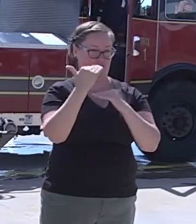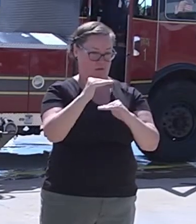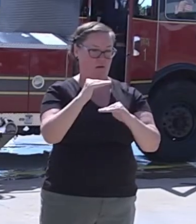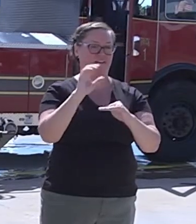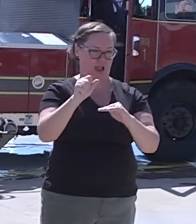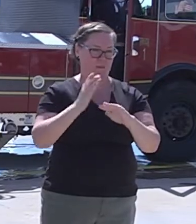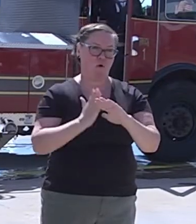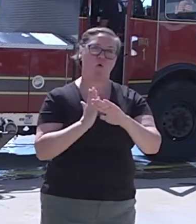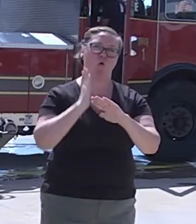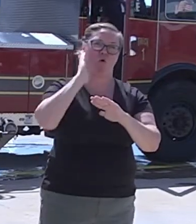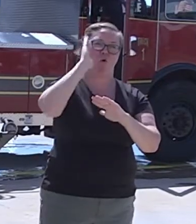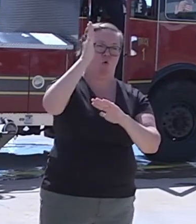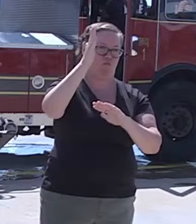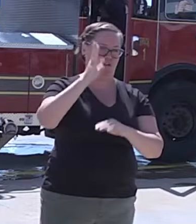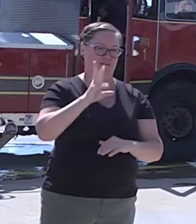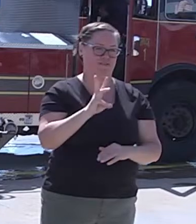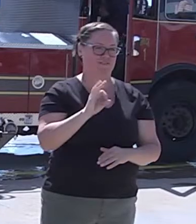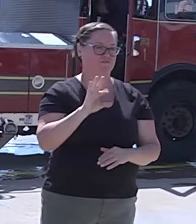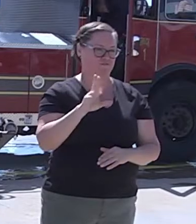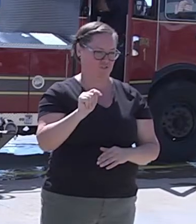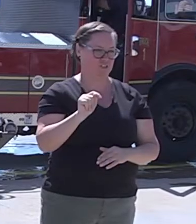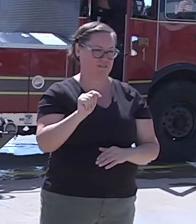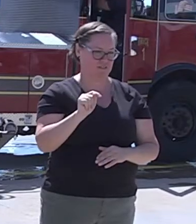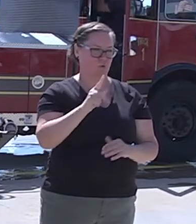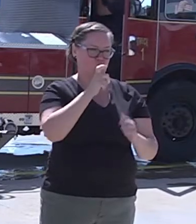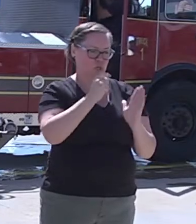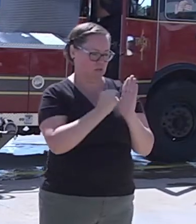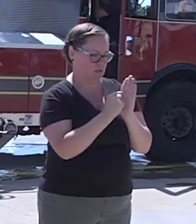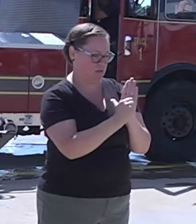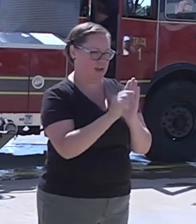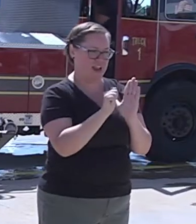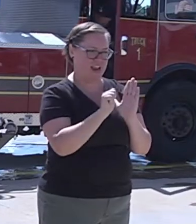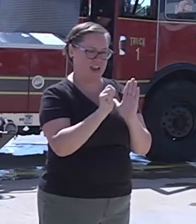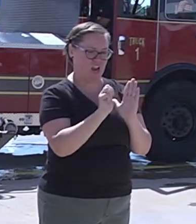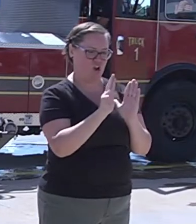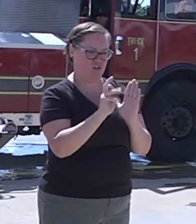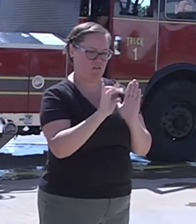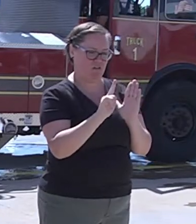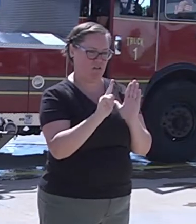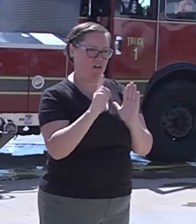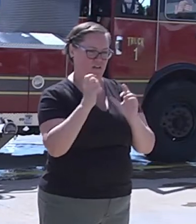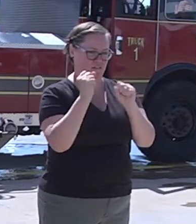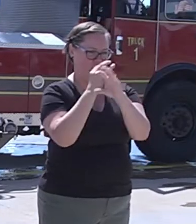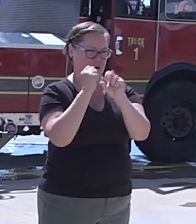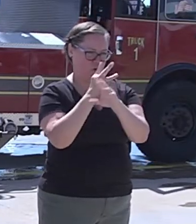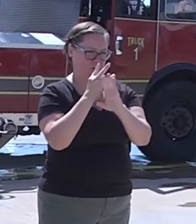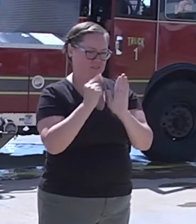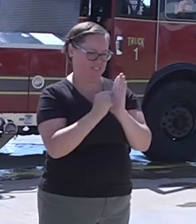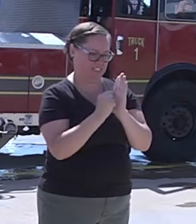anything that has a a description on those types of items that describe shoot and flaming balls